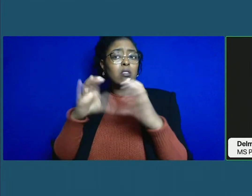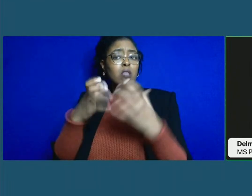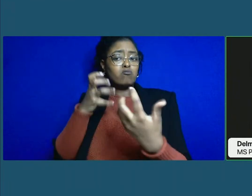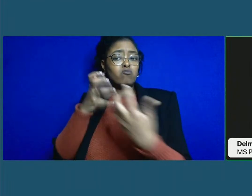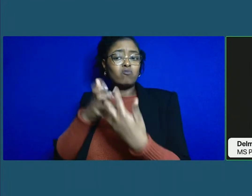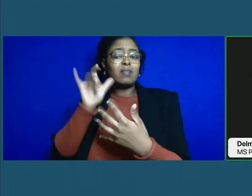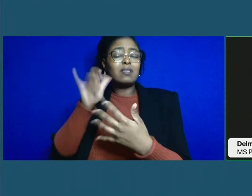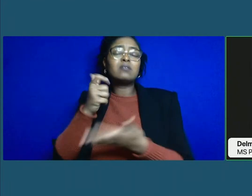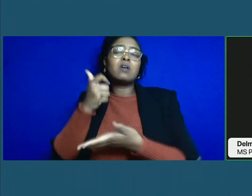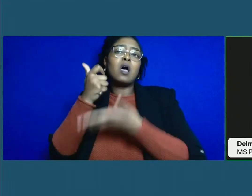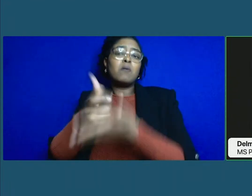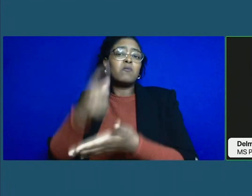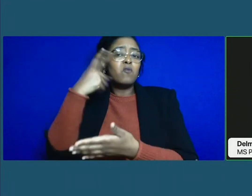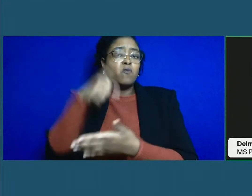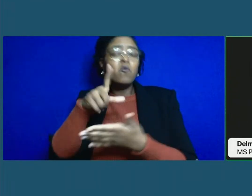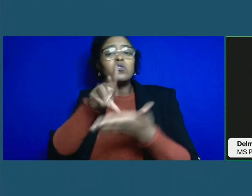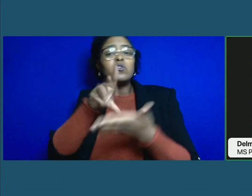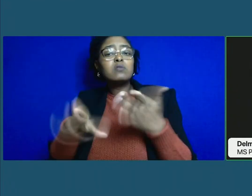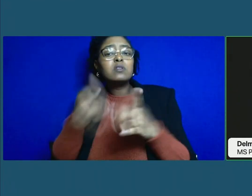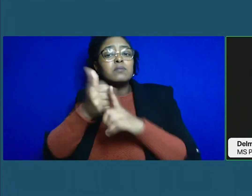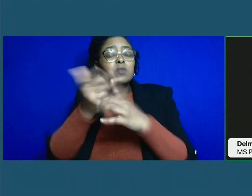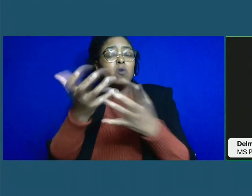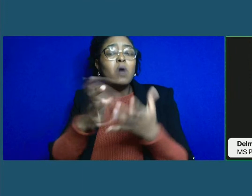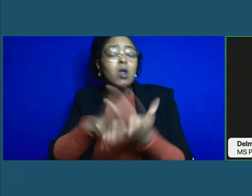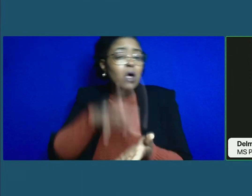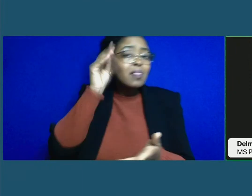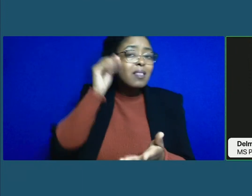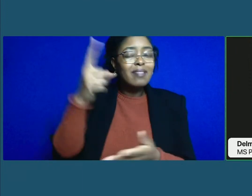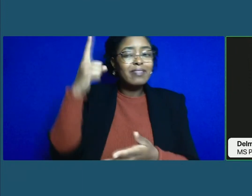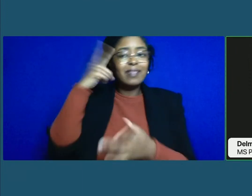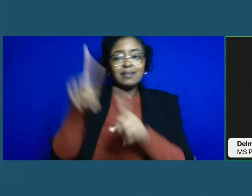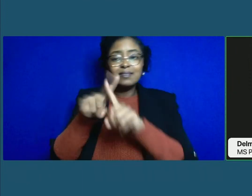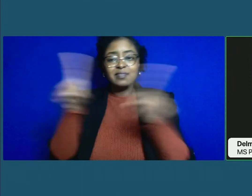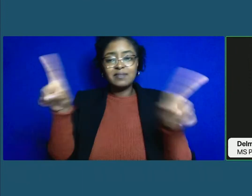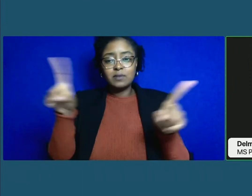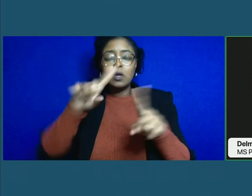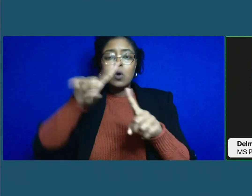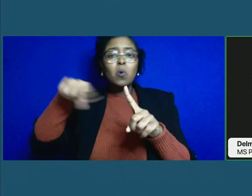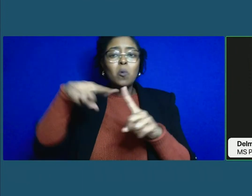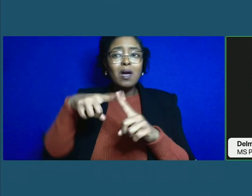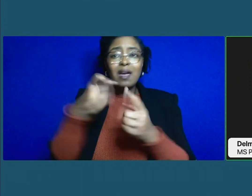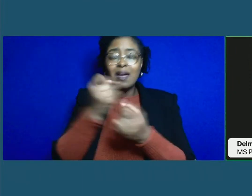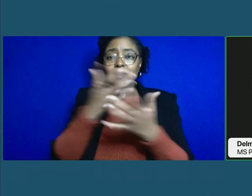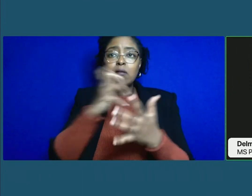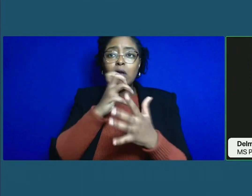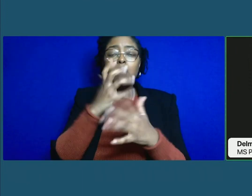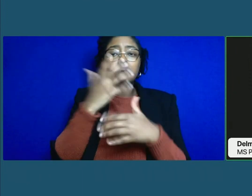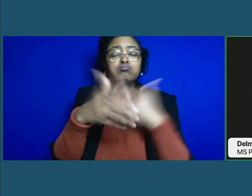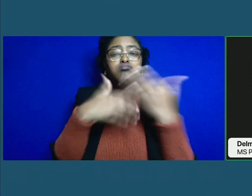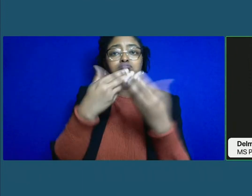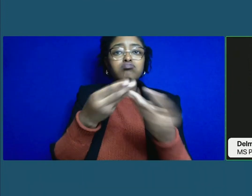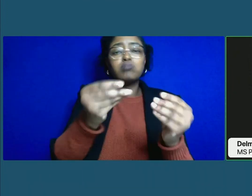necessary to challenge himself. We believe a good classroom fit is a helpful for kids who want